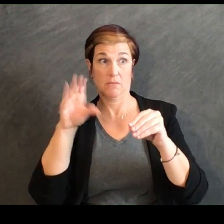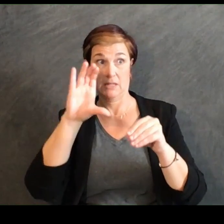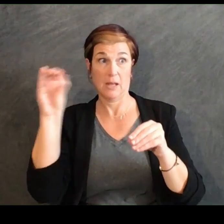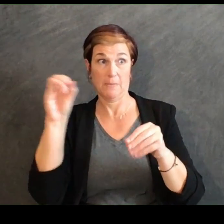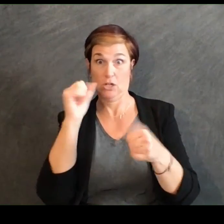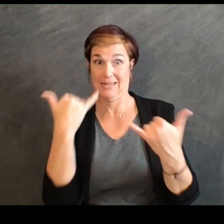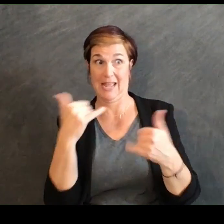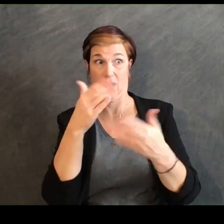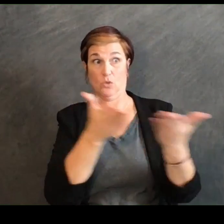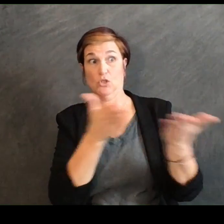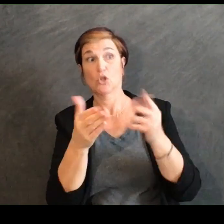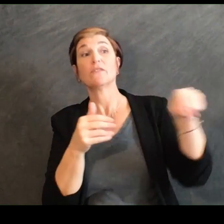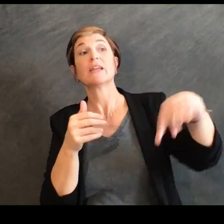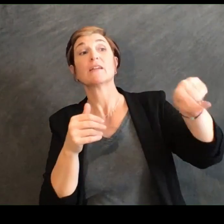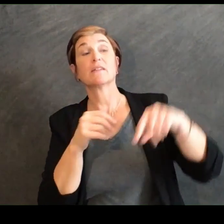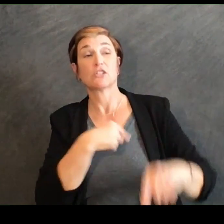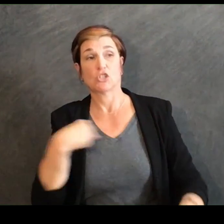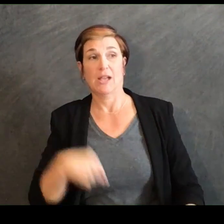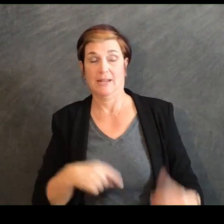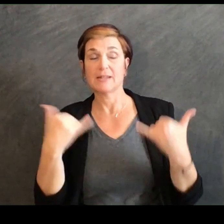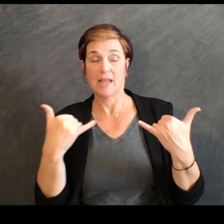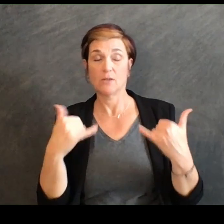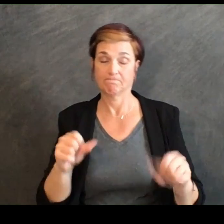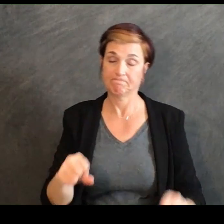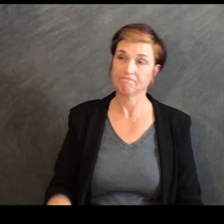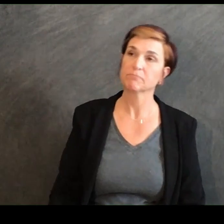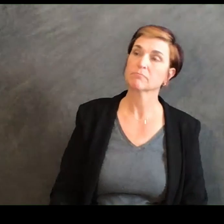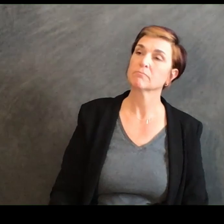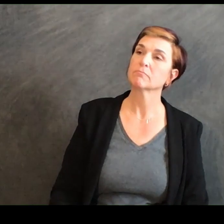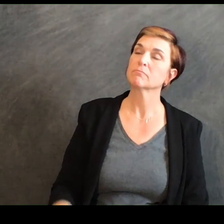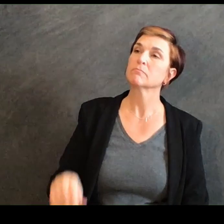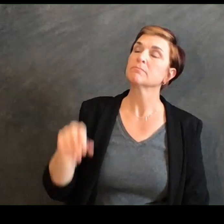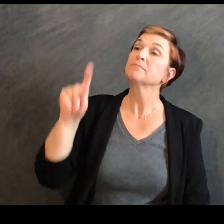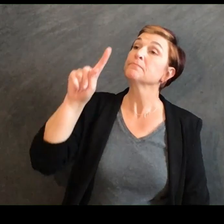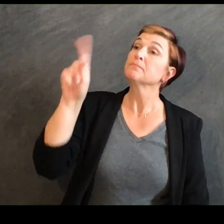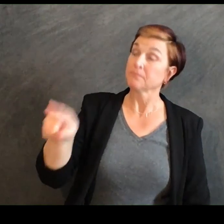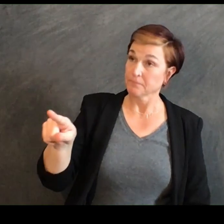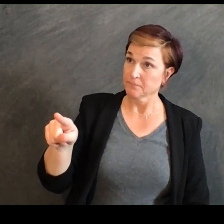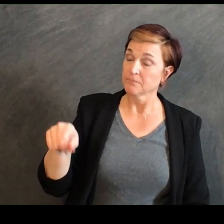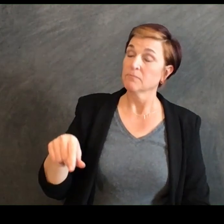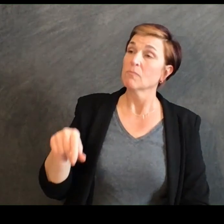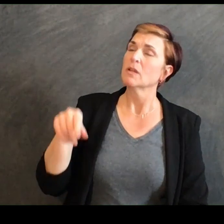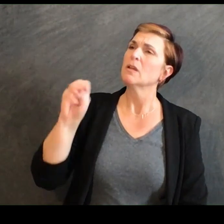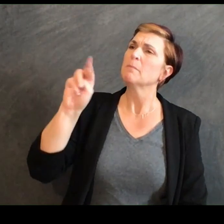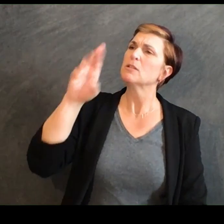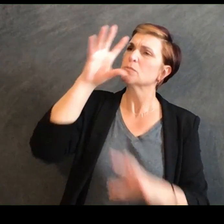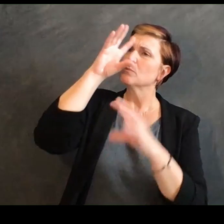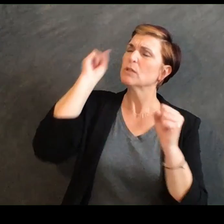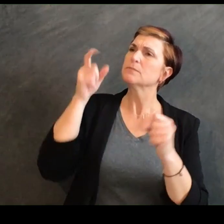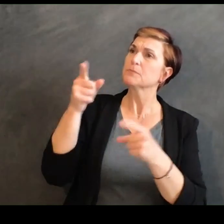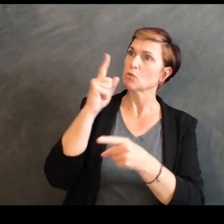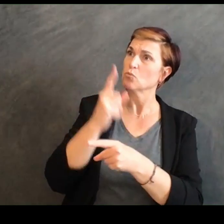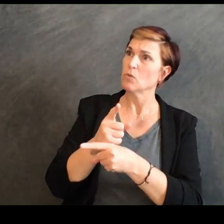yeah go ahead push Thank You mr. president you spoke with Canadian Prime